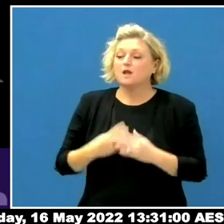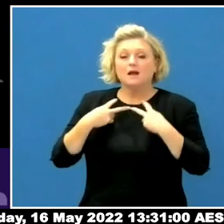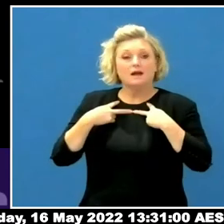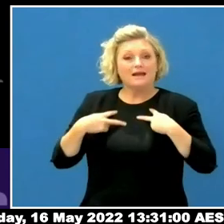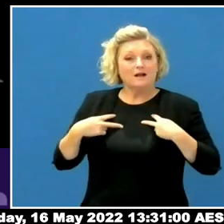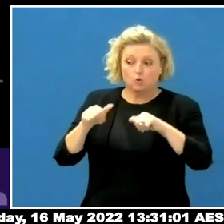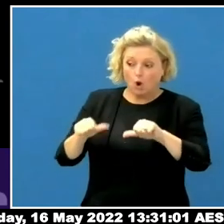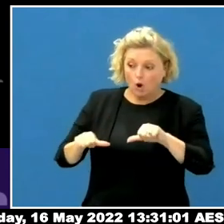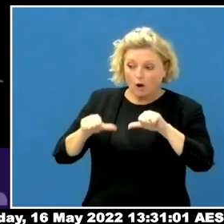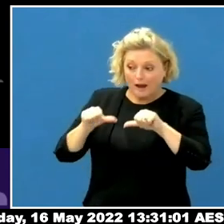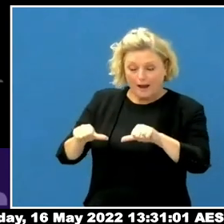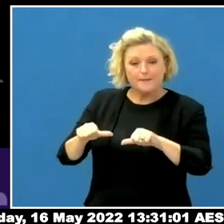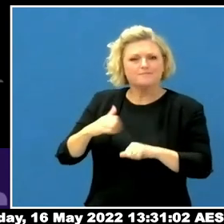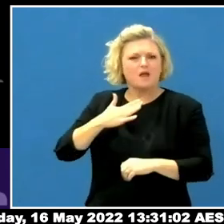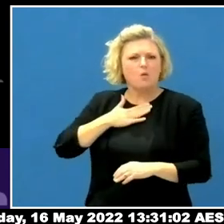If I'd never met Simon, how would you describe him?